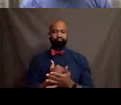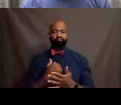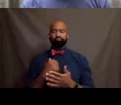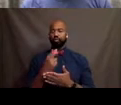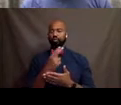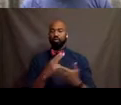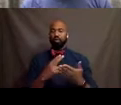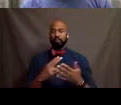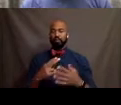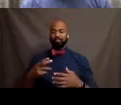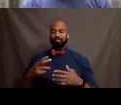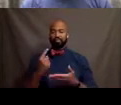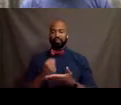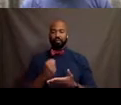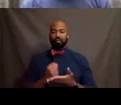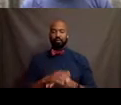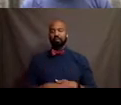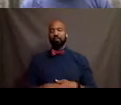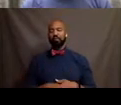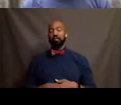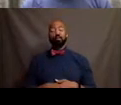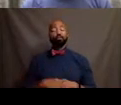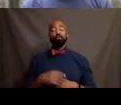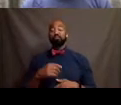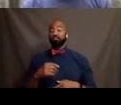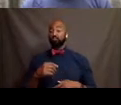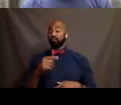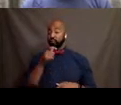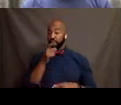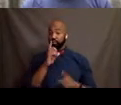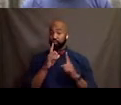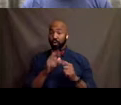to have this conversation with your healthcare provider who is going to support you on this journey.